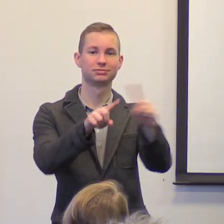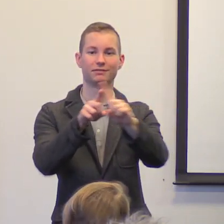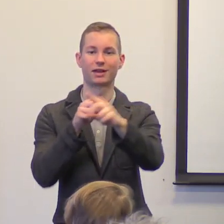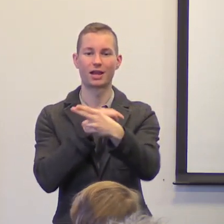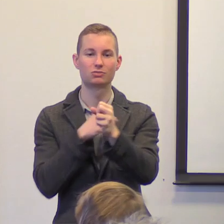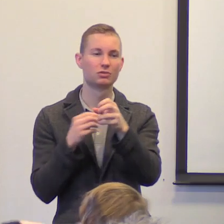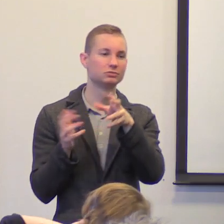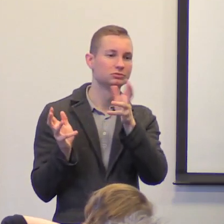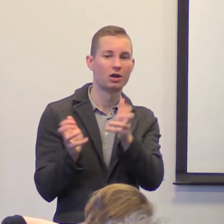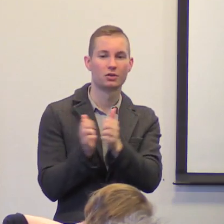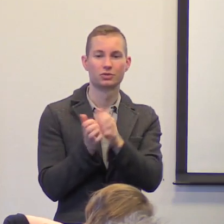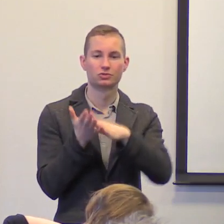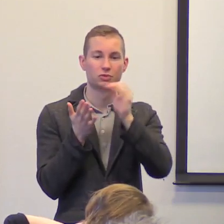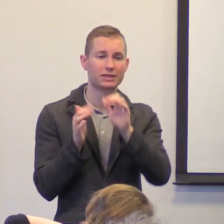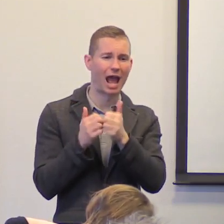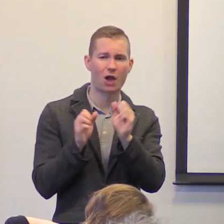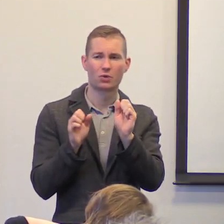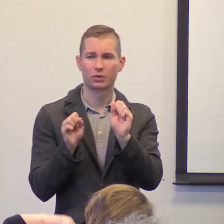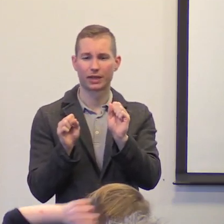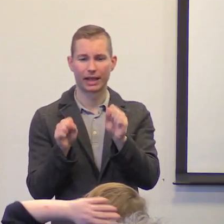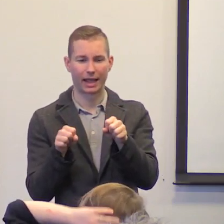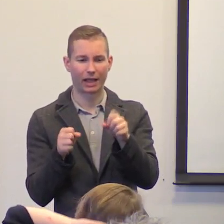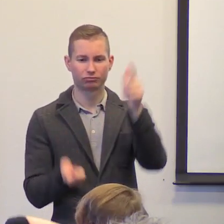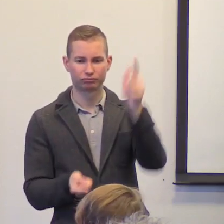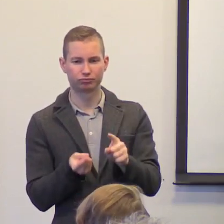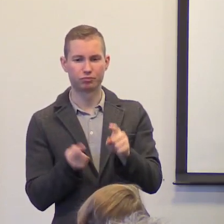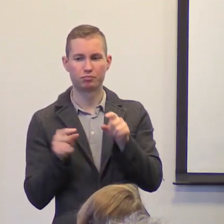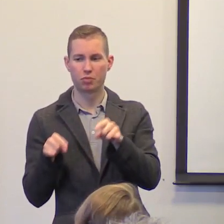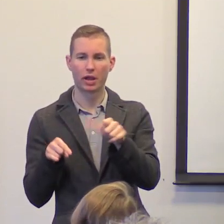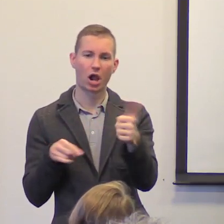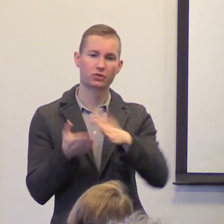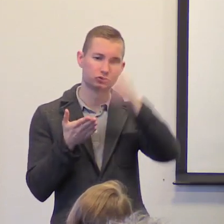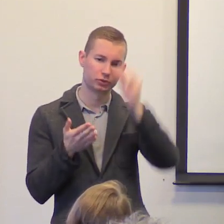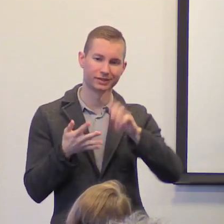what they could do about bullying of other students, etc.